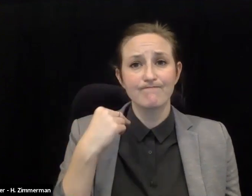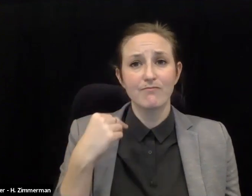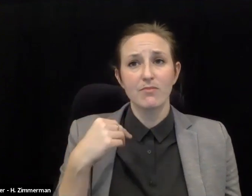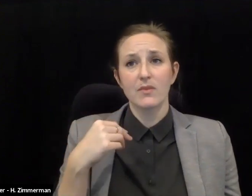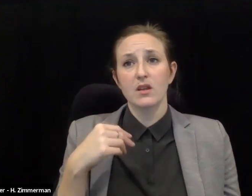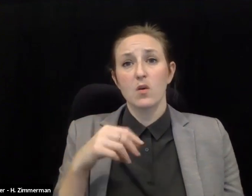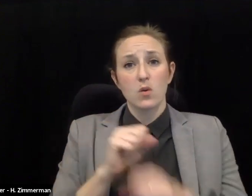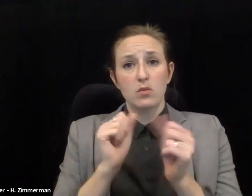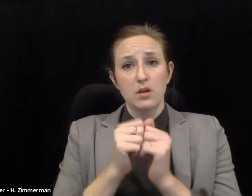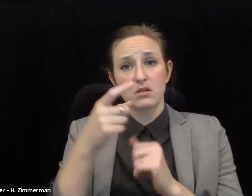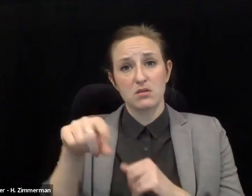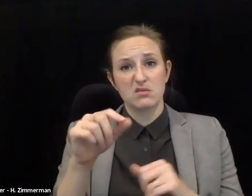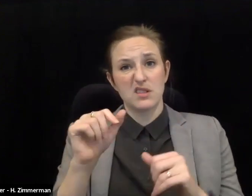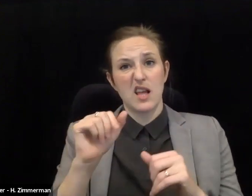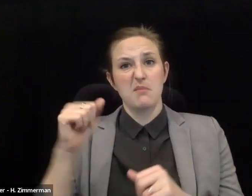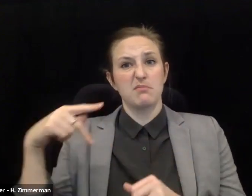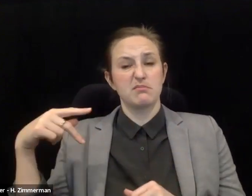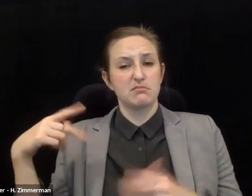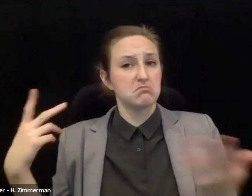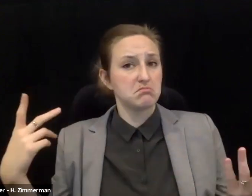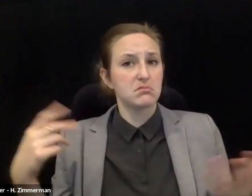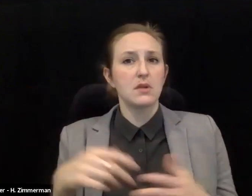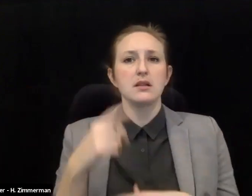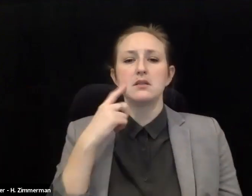those applications, I think, like, one of the things that we'd like to